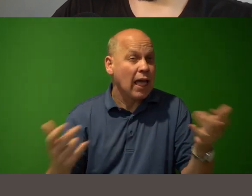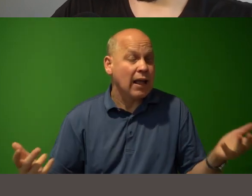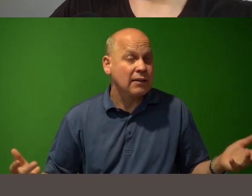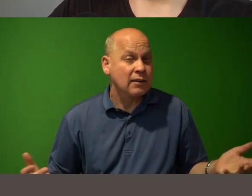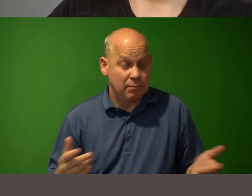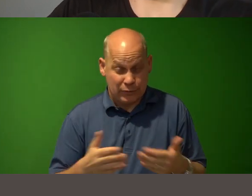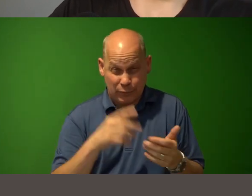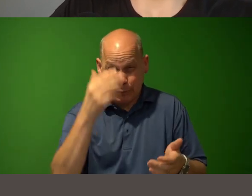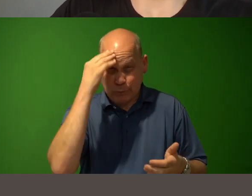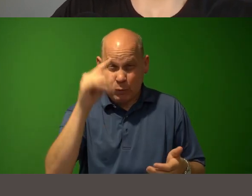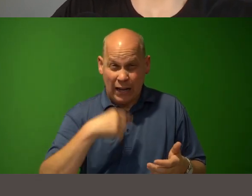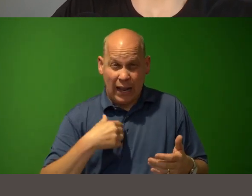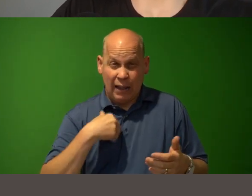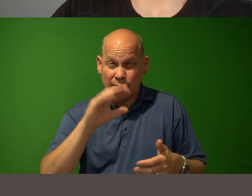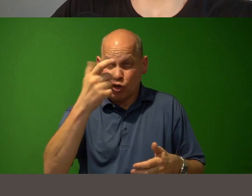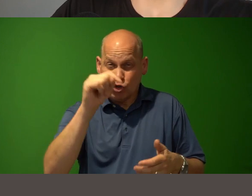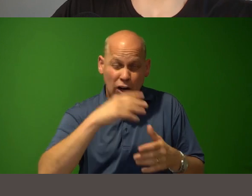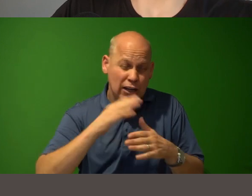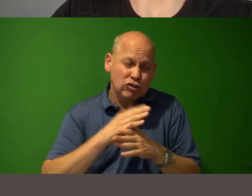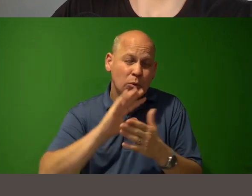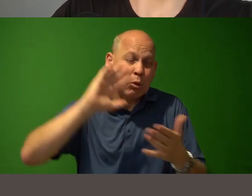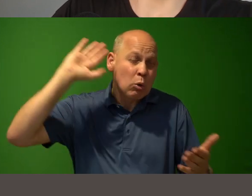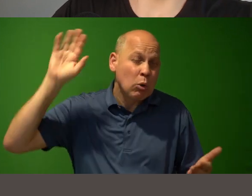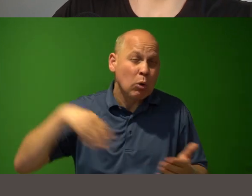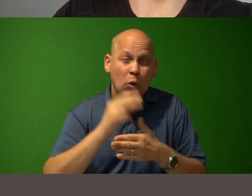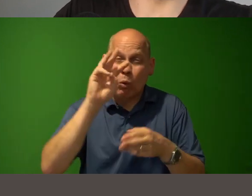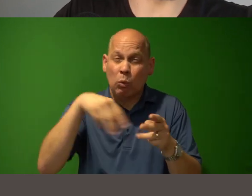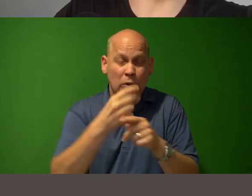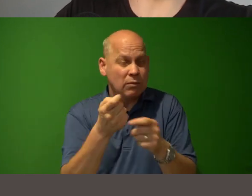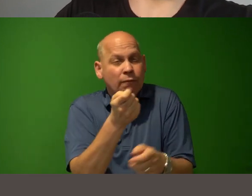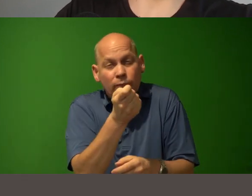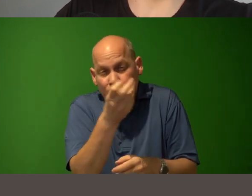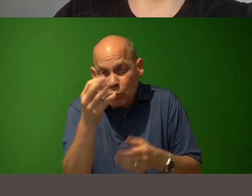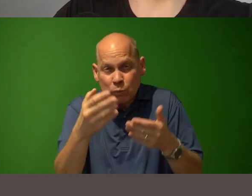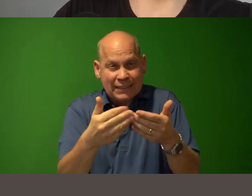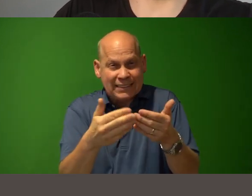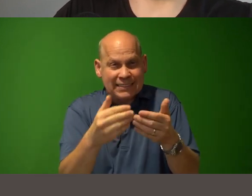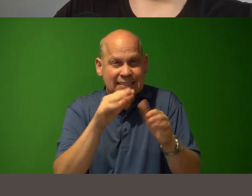I have a chart I can share with the whole world and a few easy steps.